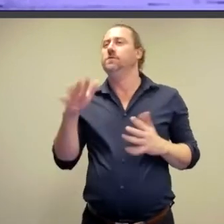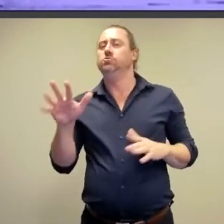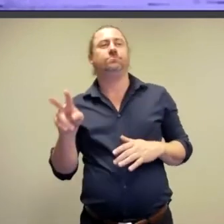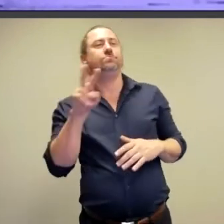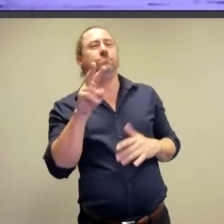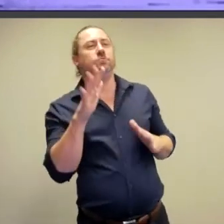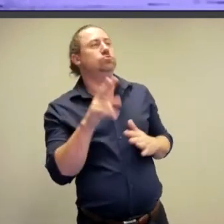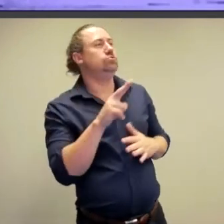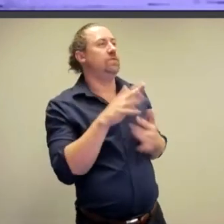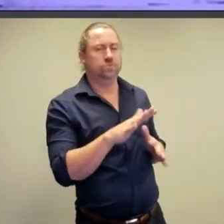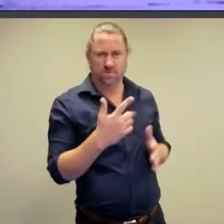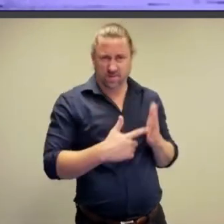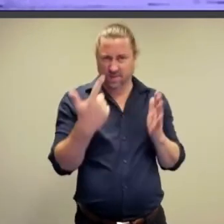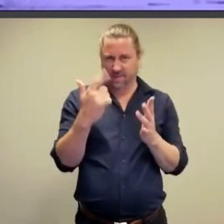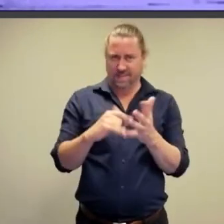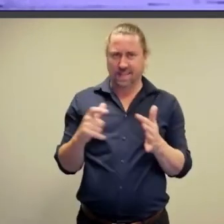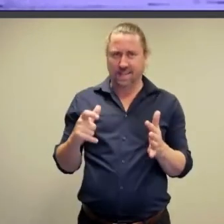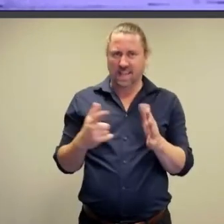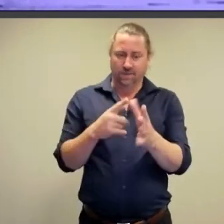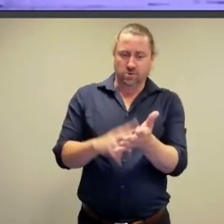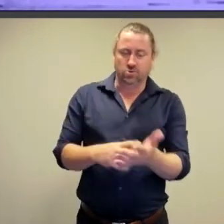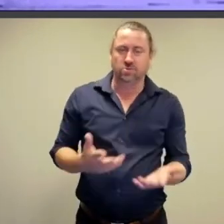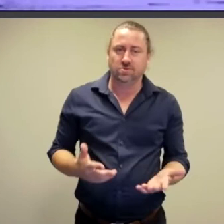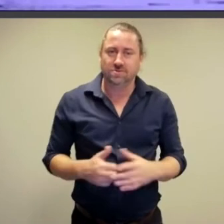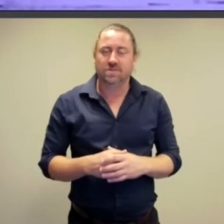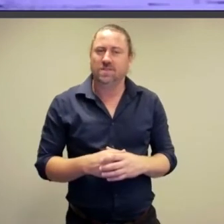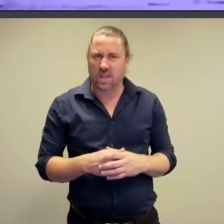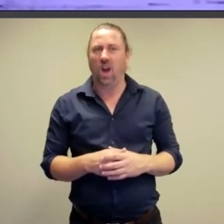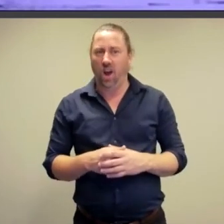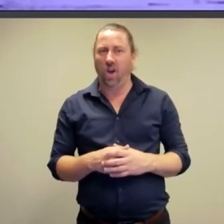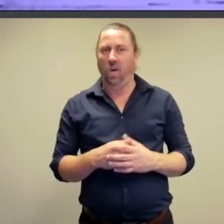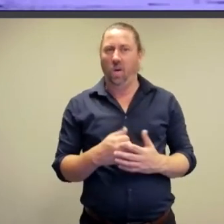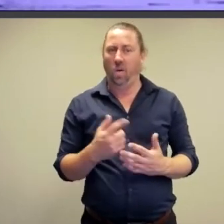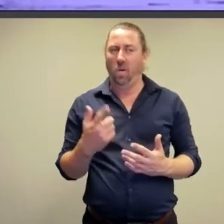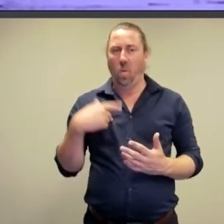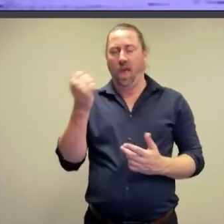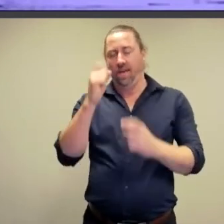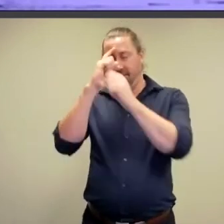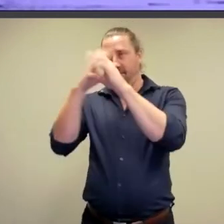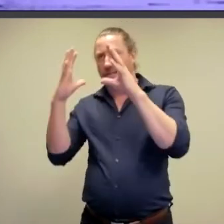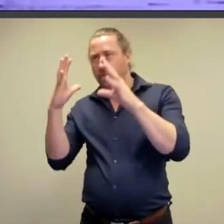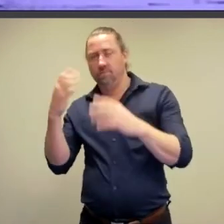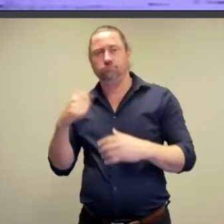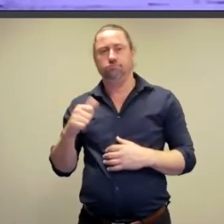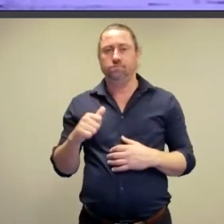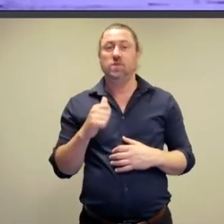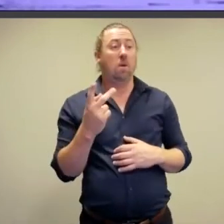artworks. So against these statistics, Crooks